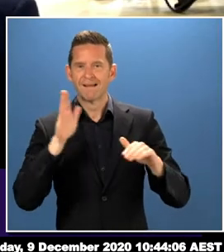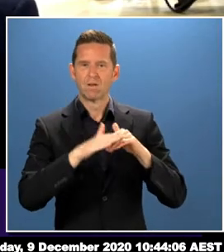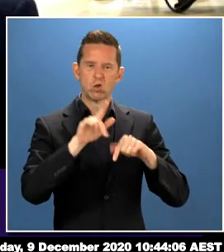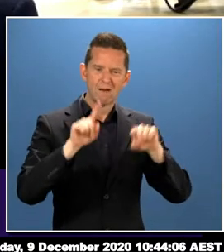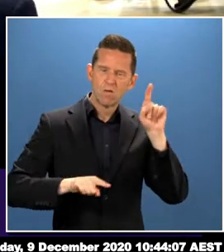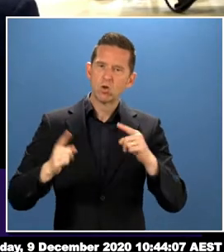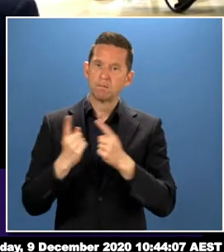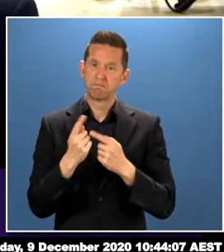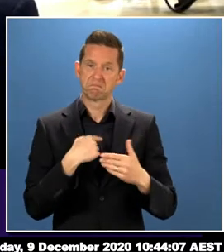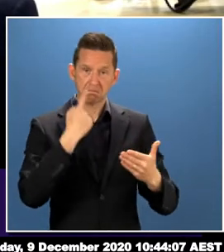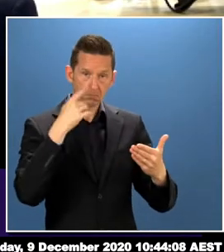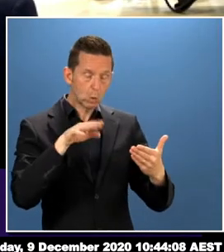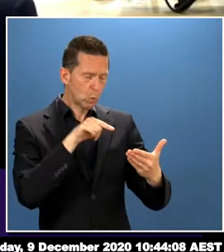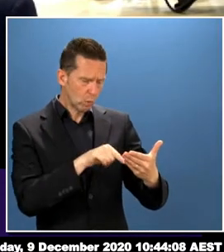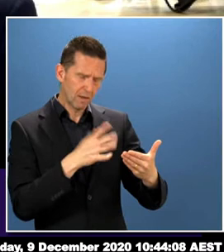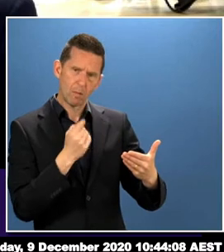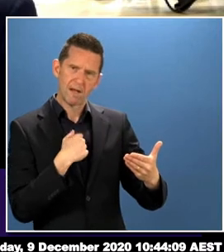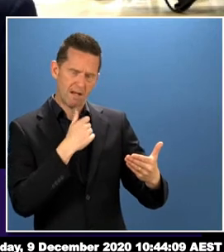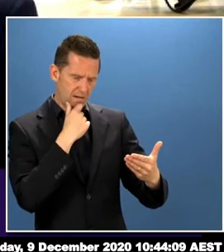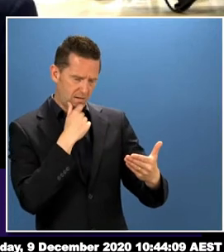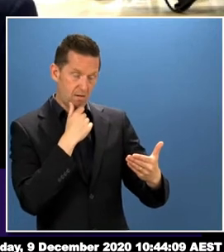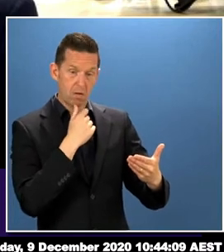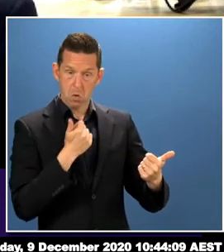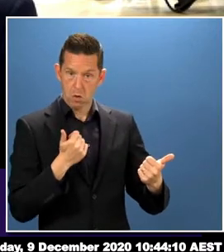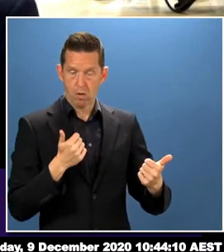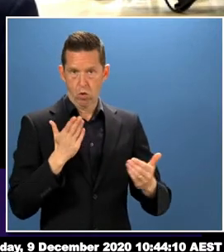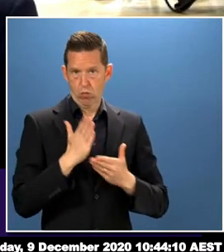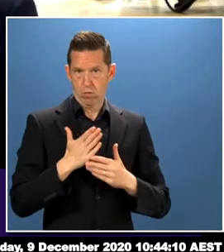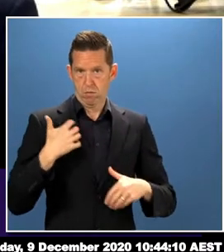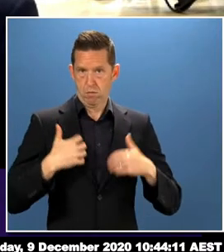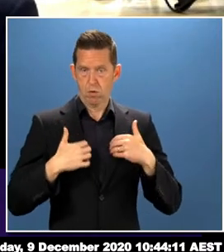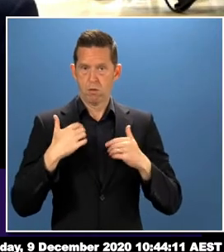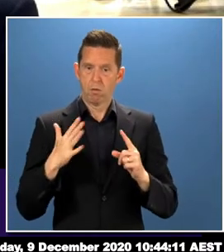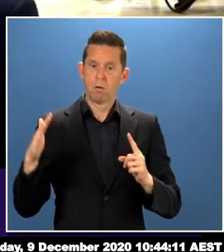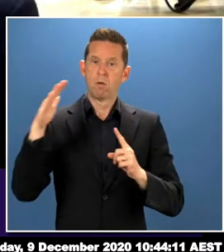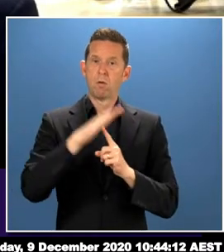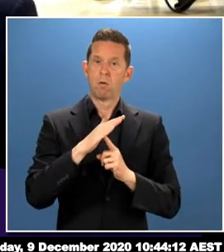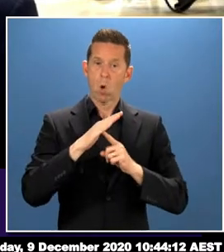And it was so exciting to see the governing body putting out that call